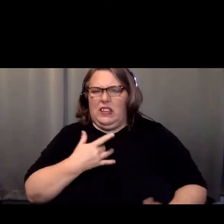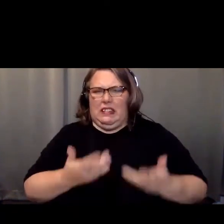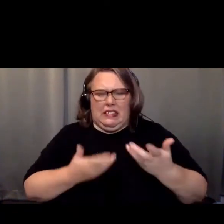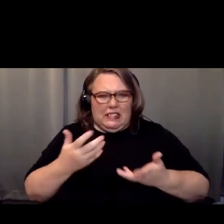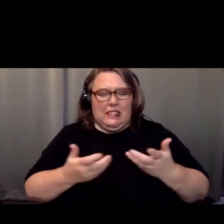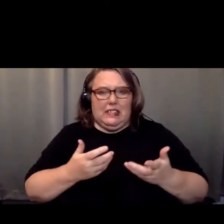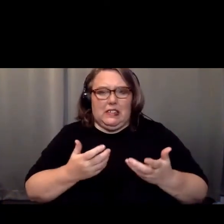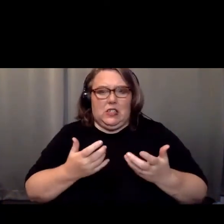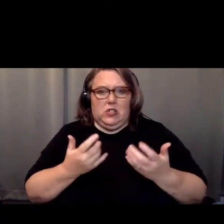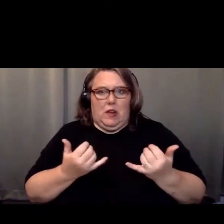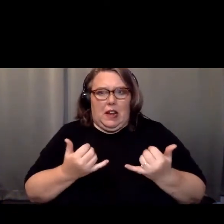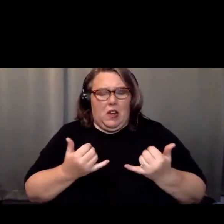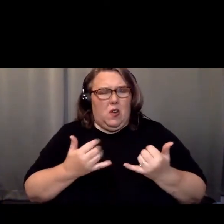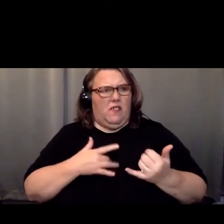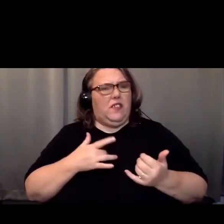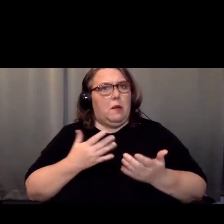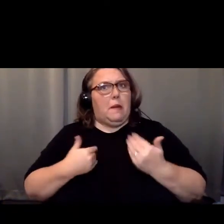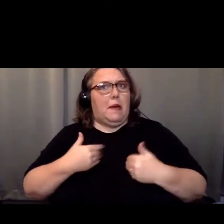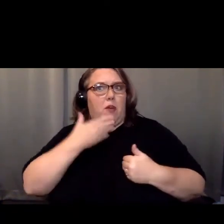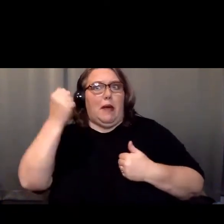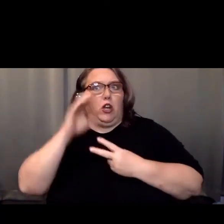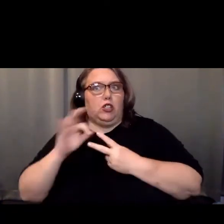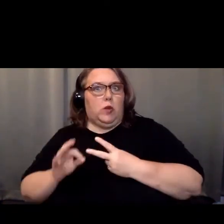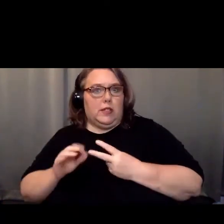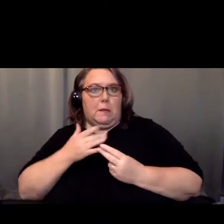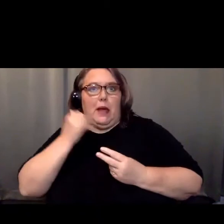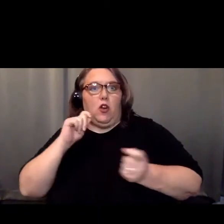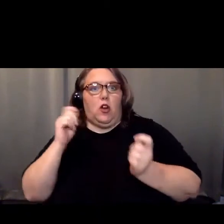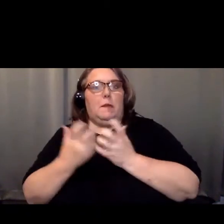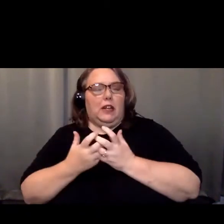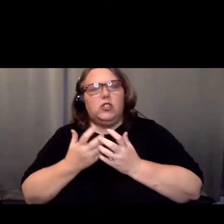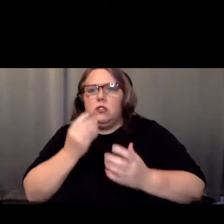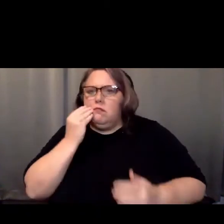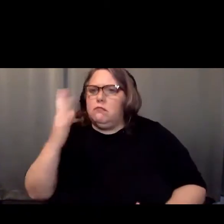and you think that there may be a better accommodation, that would be a better fit,